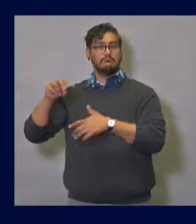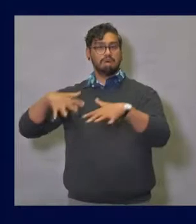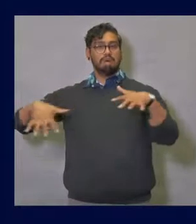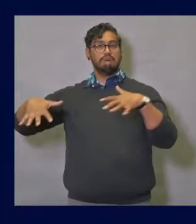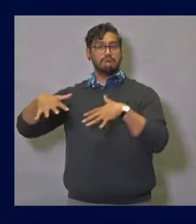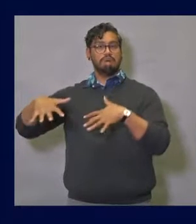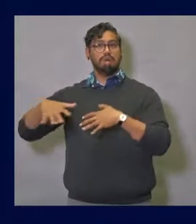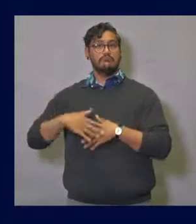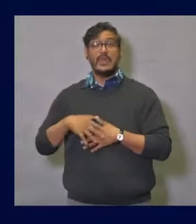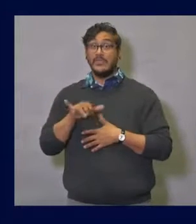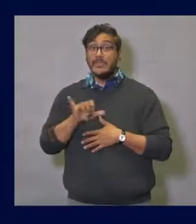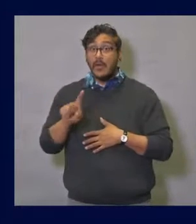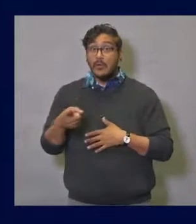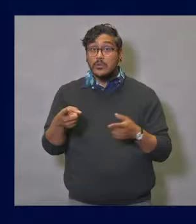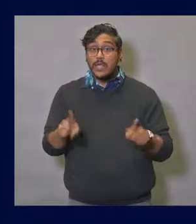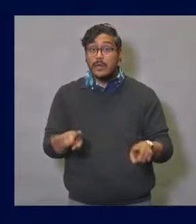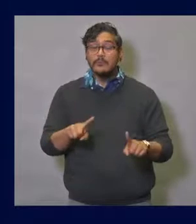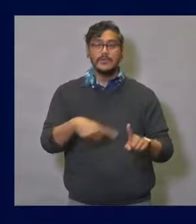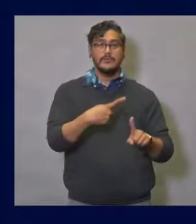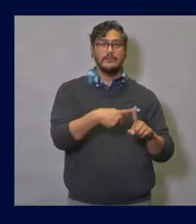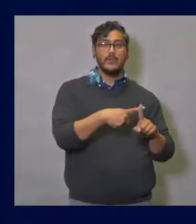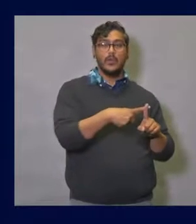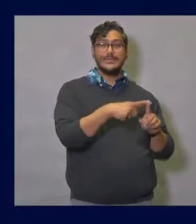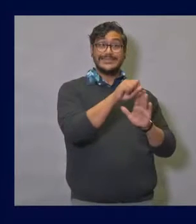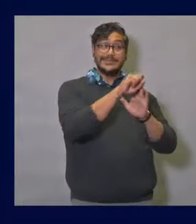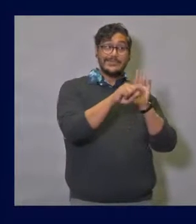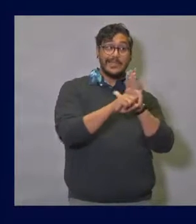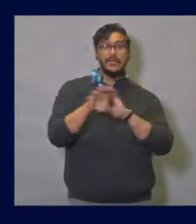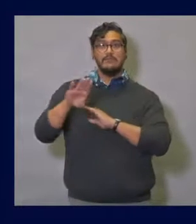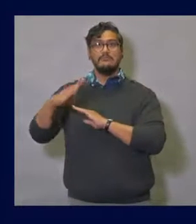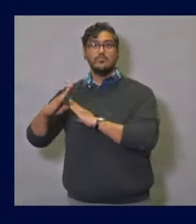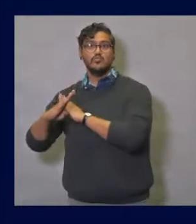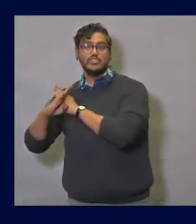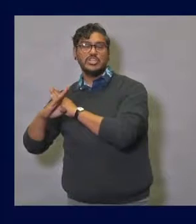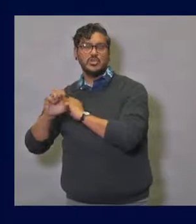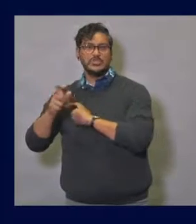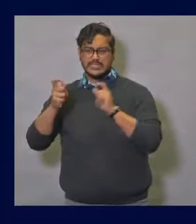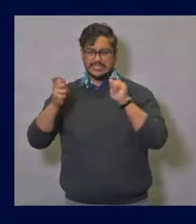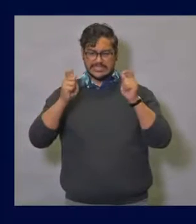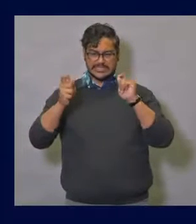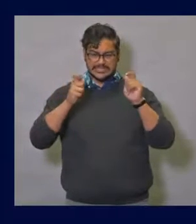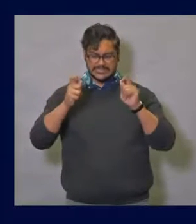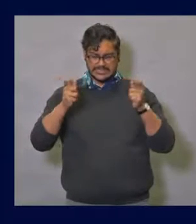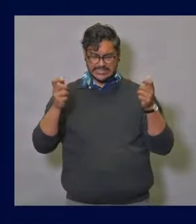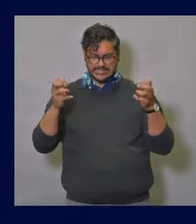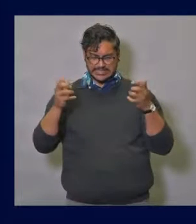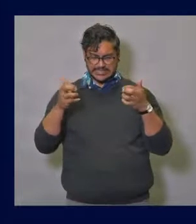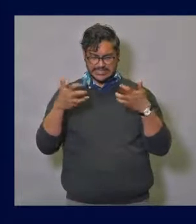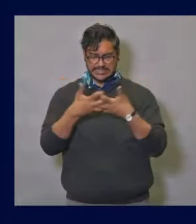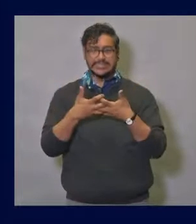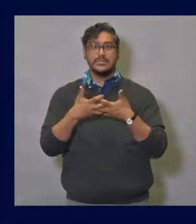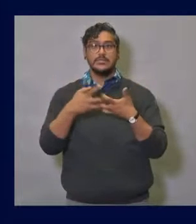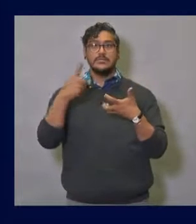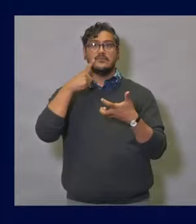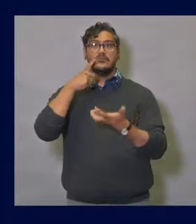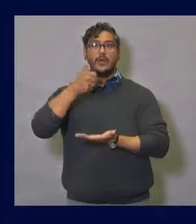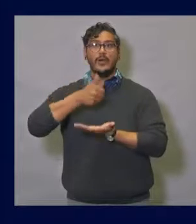ONLY HAPPEN ONCE THE STATE AND